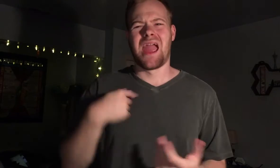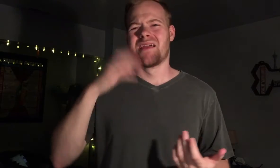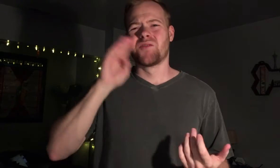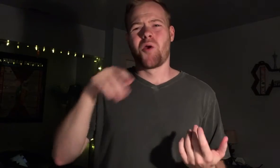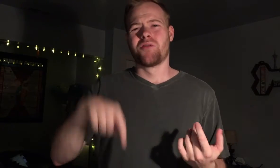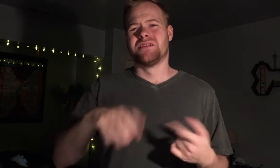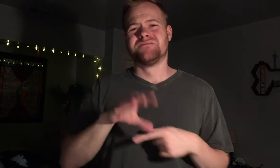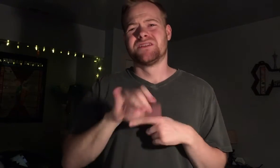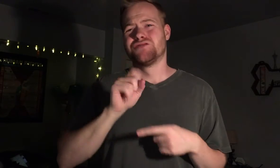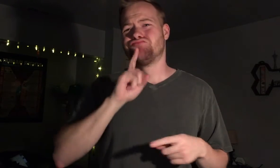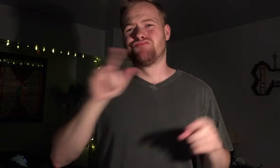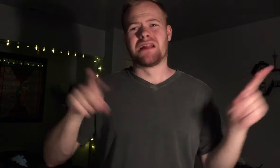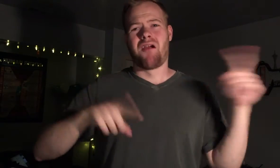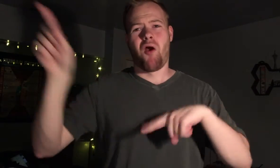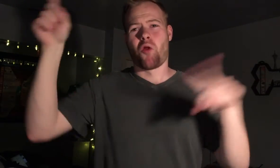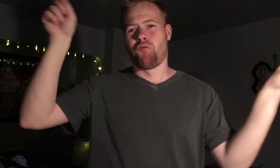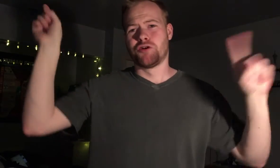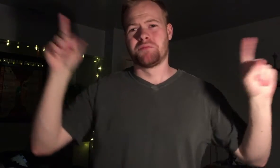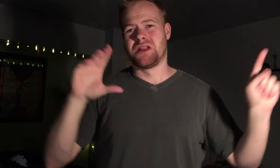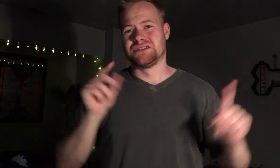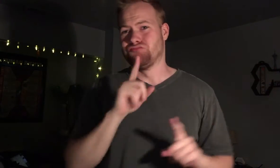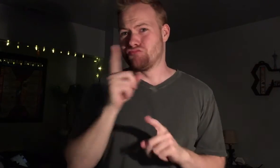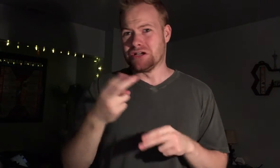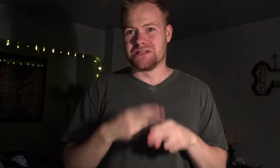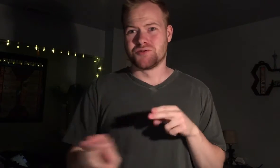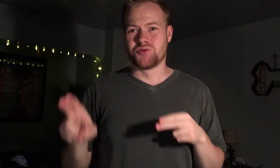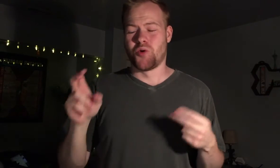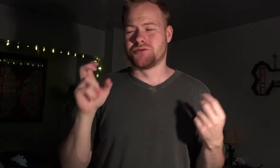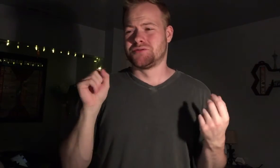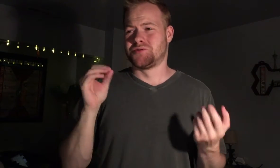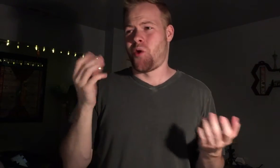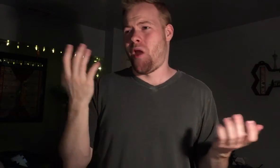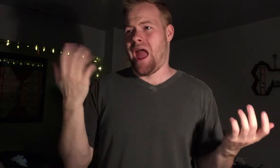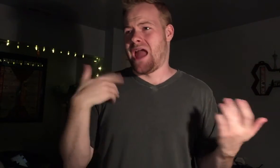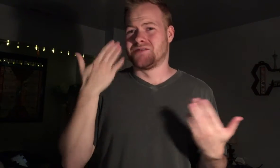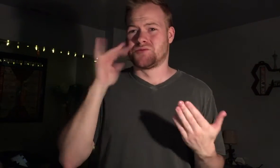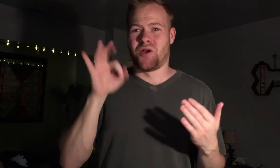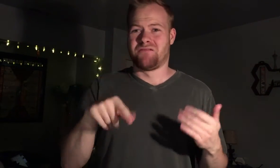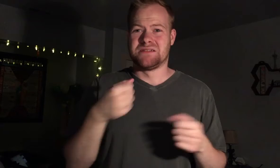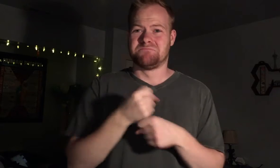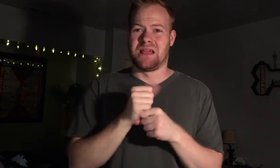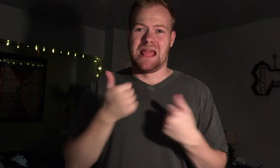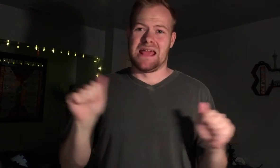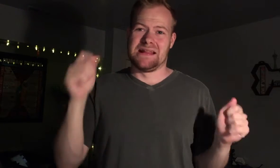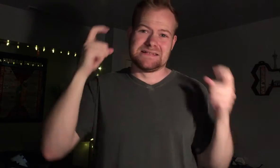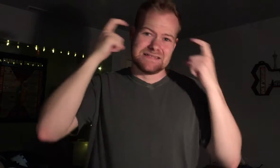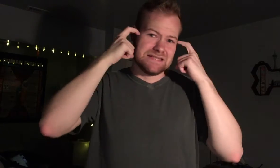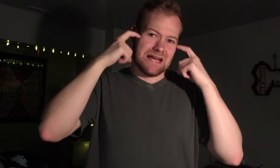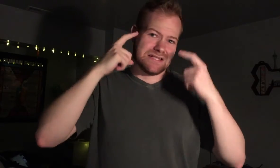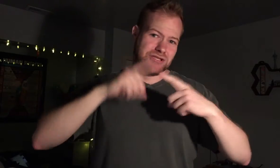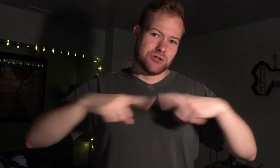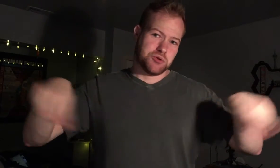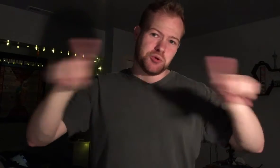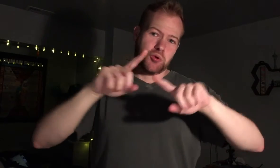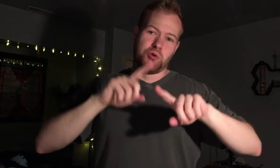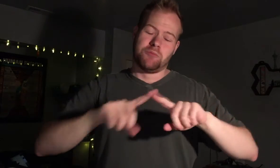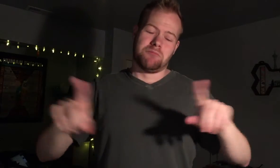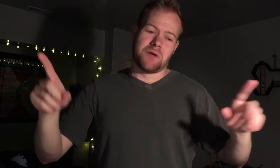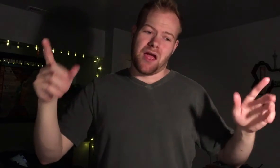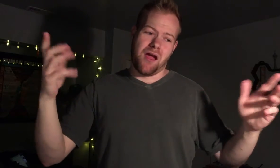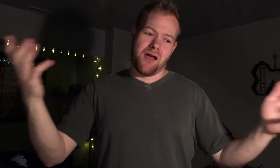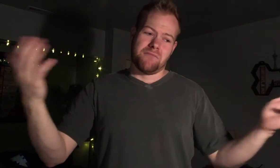I know this video is really all over the place, and really short, so I don't know if this made any sense to you but...